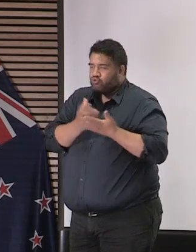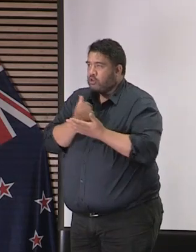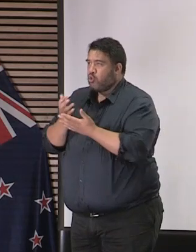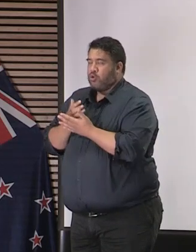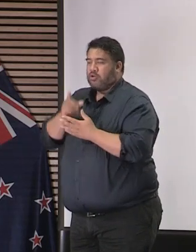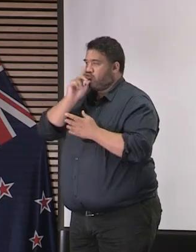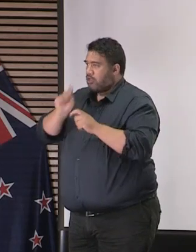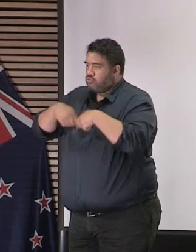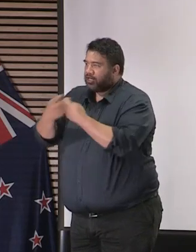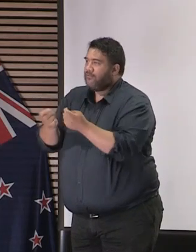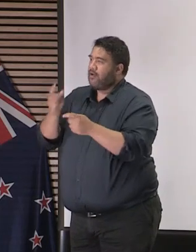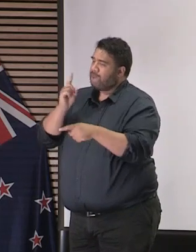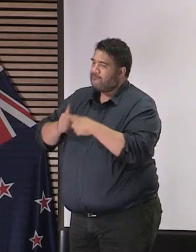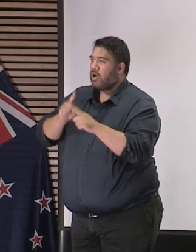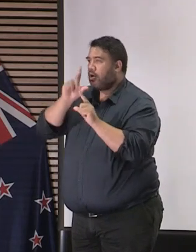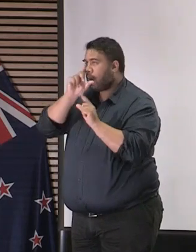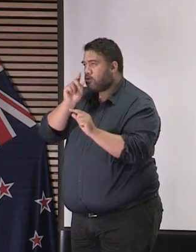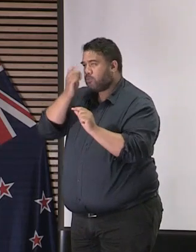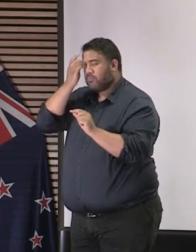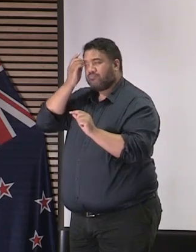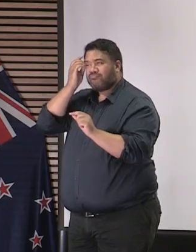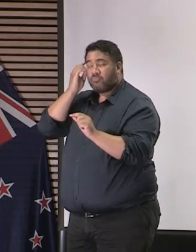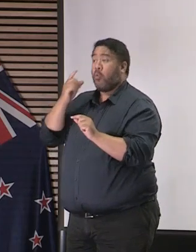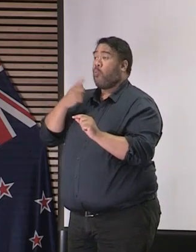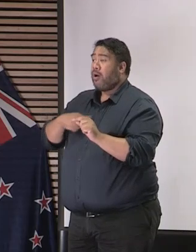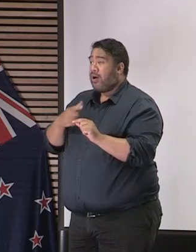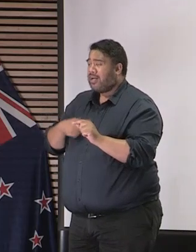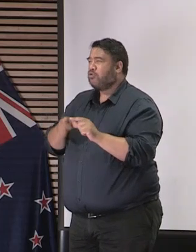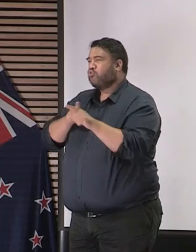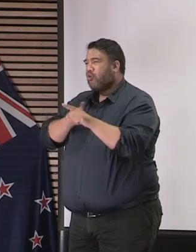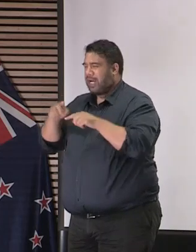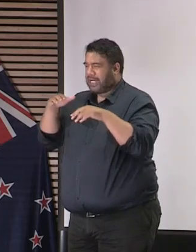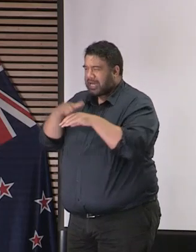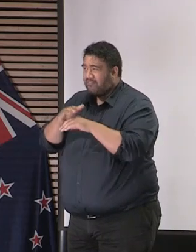people that we are mobilising all of the resources that we